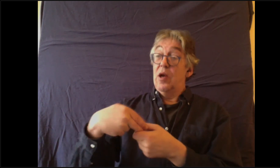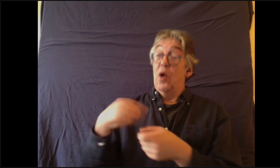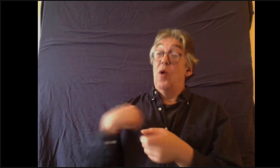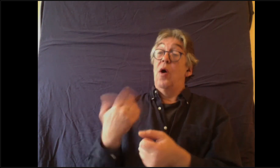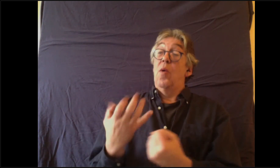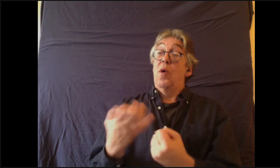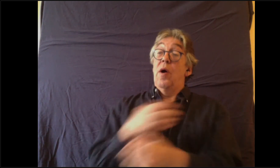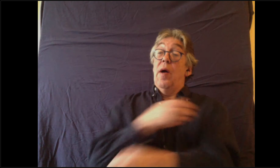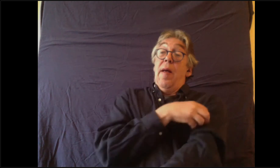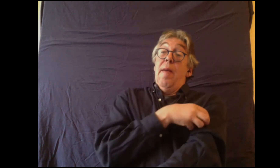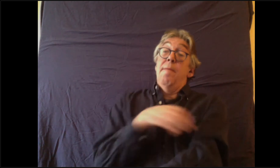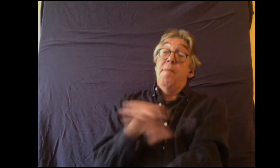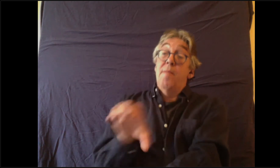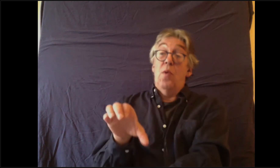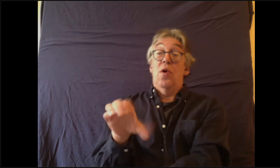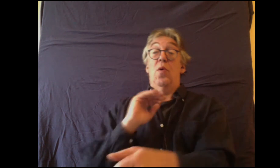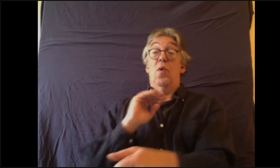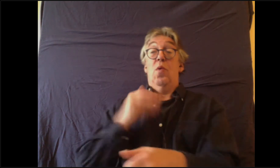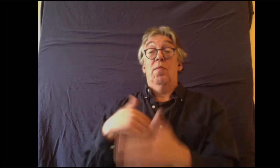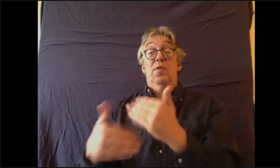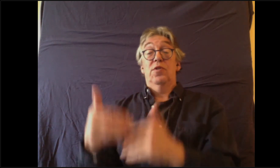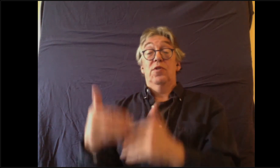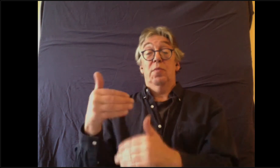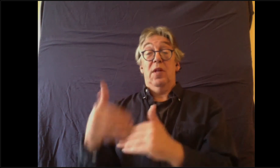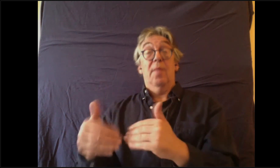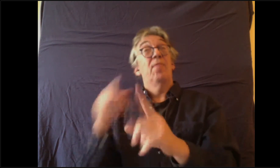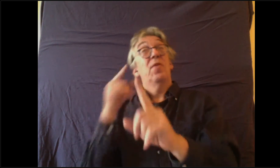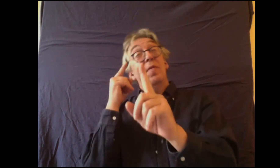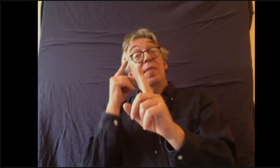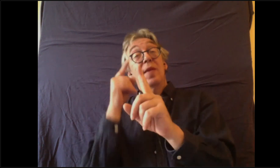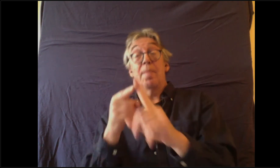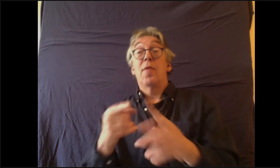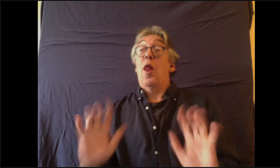Our mission is to improve lives of women and girls with disabilities,